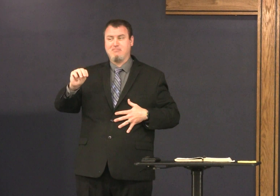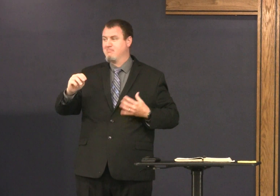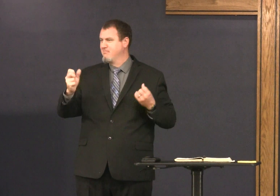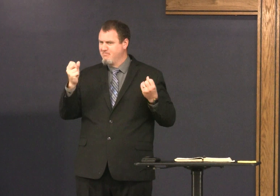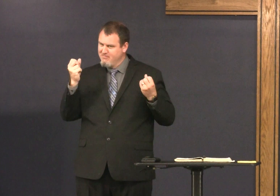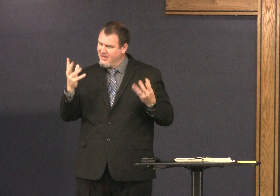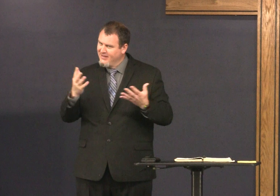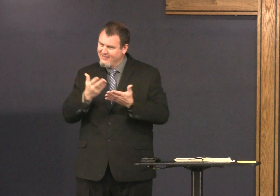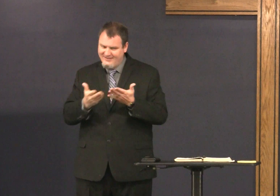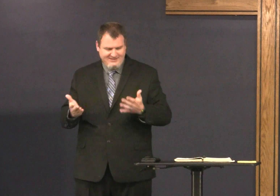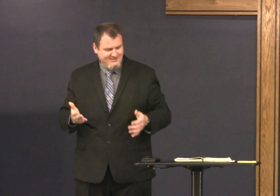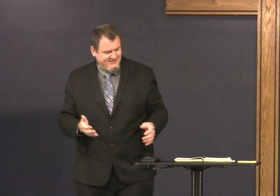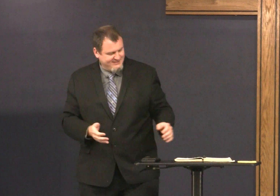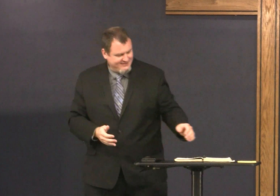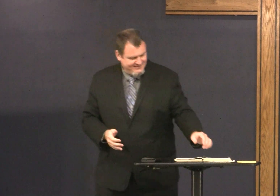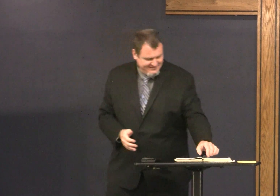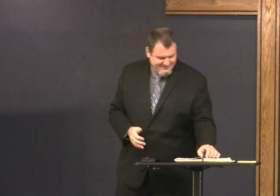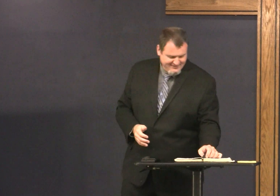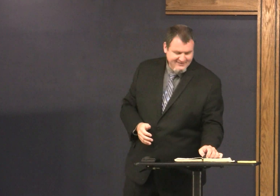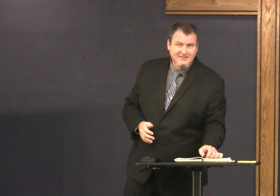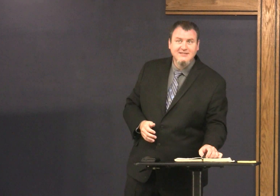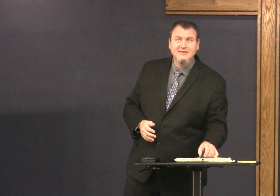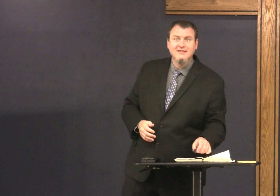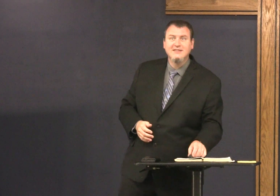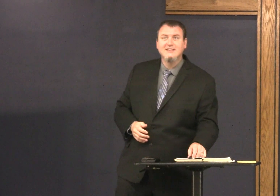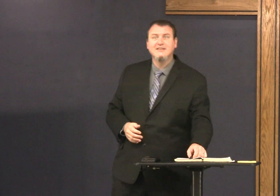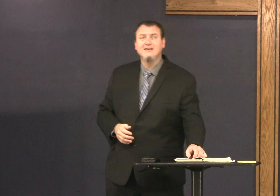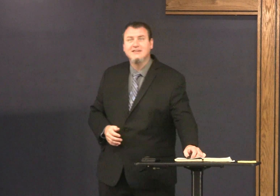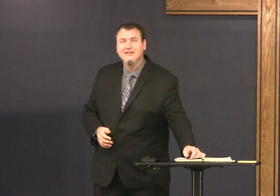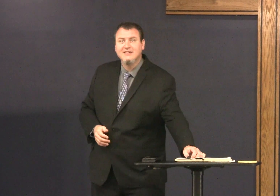he says I am and then describes a number of different things